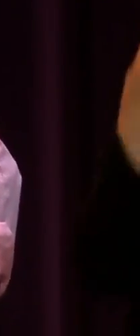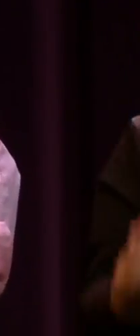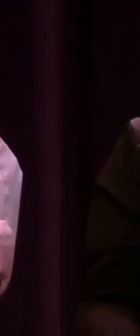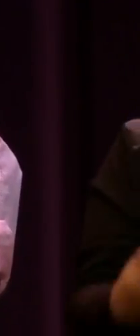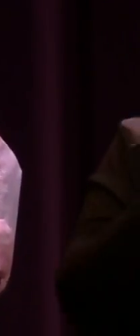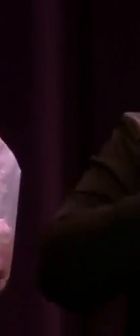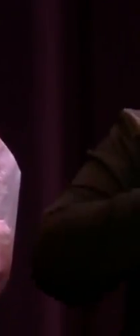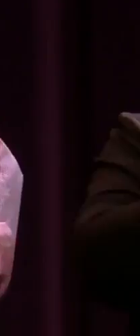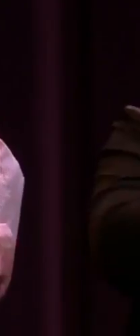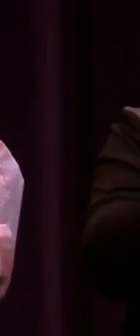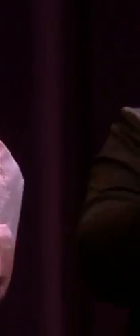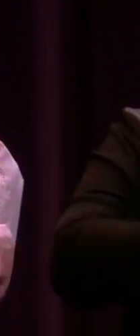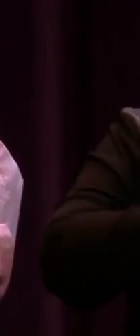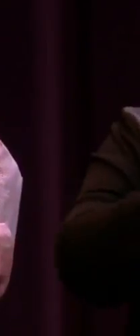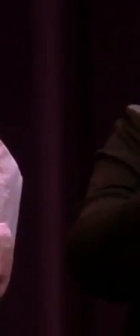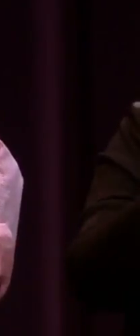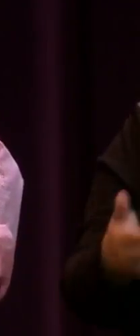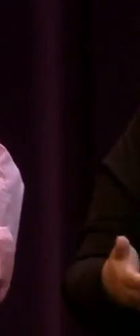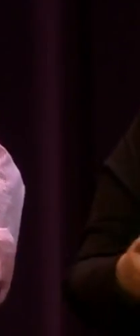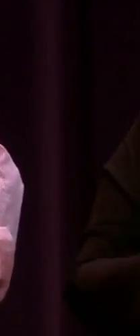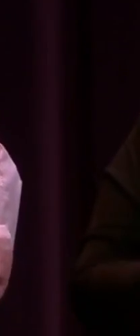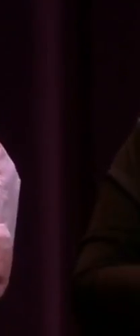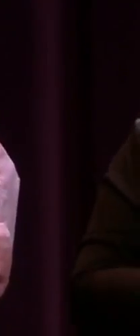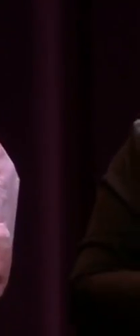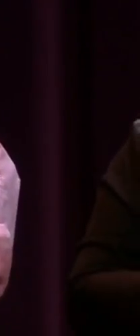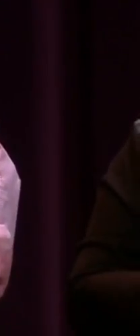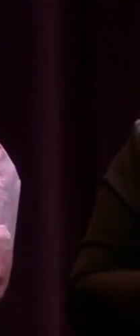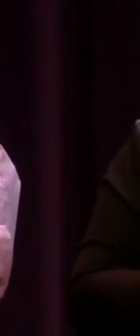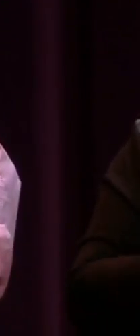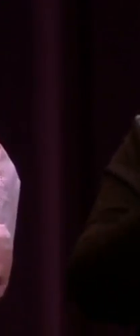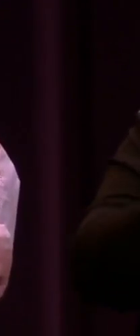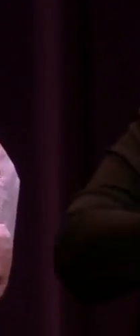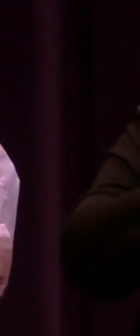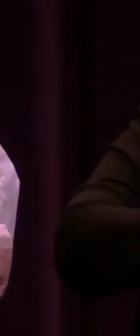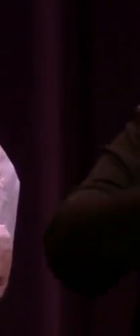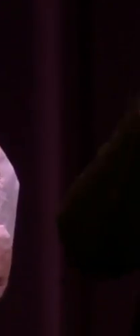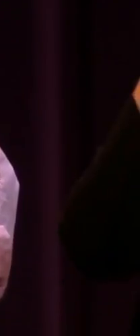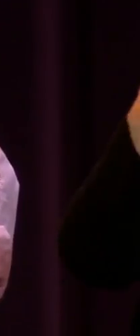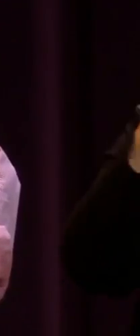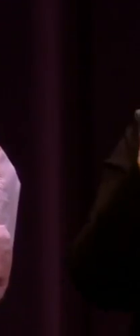WOULD READ IT. THEHILL.COM. AND I'M A COLUMNIST FOR "THE GEORGETOWNER."